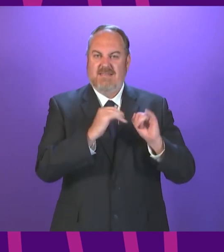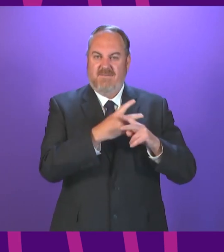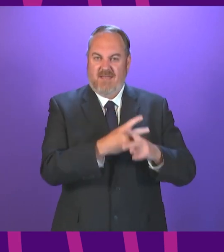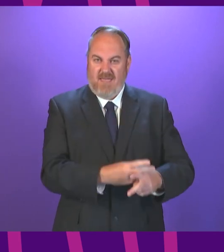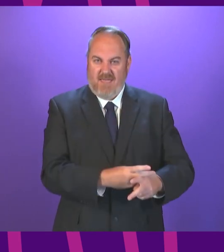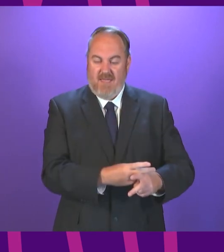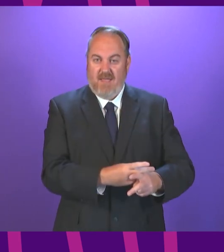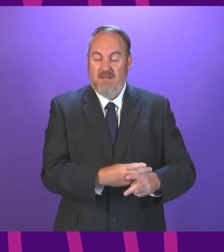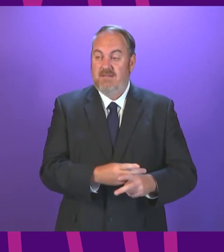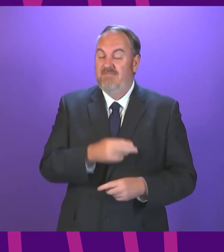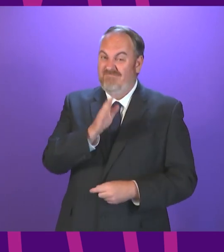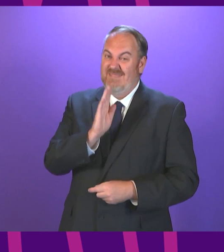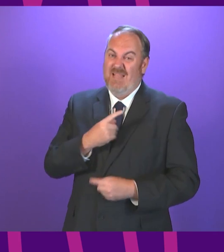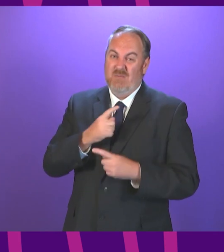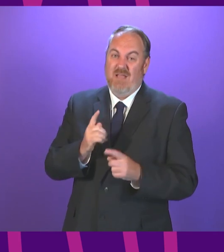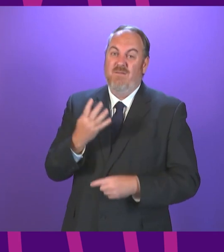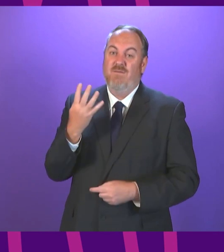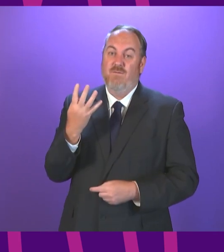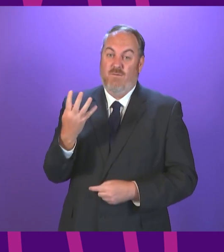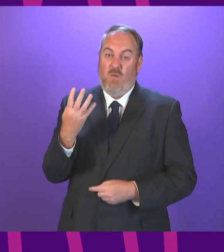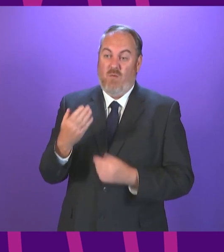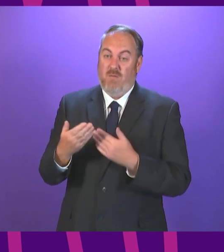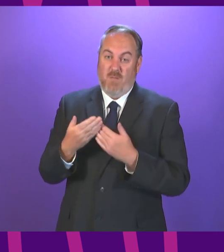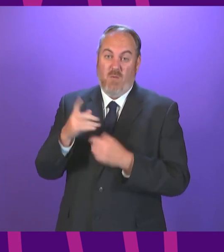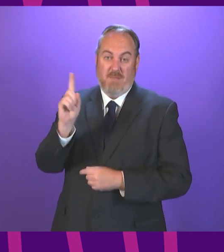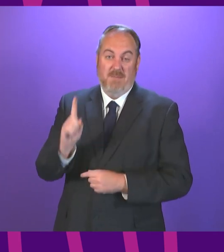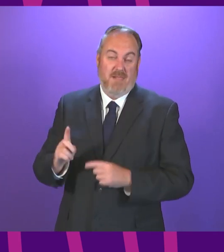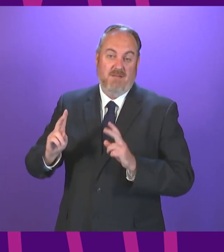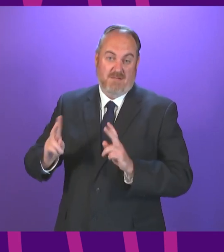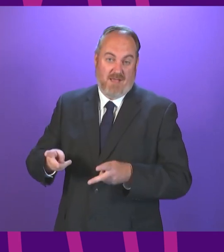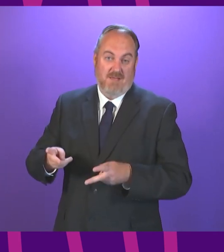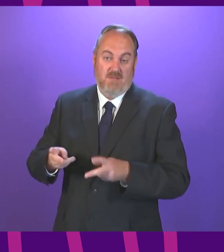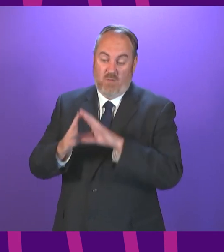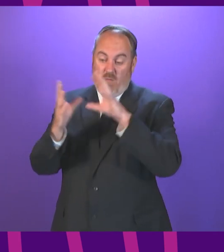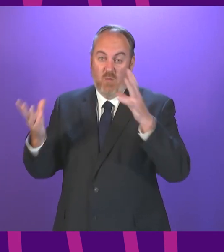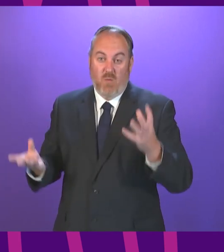more deaths were reported in the past 24 hours, taking the total number of deaths, under the daily